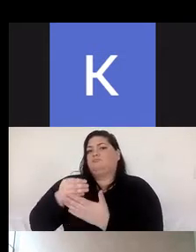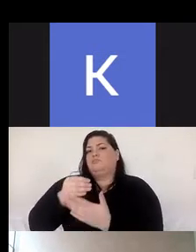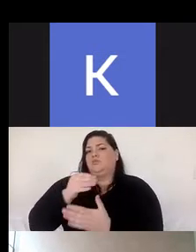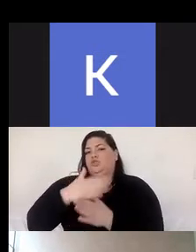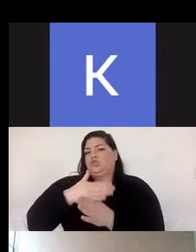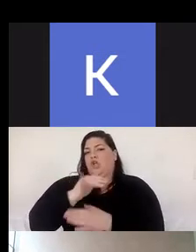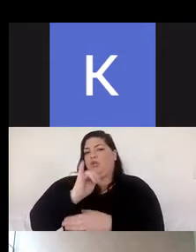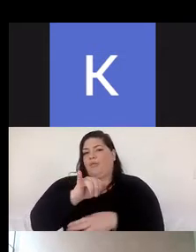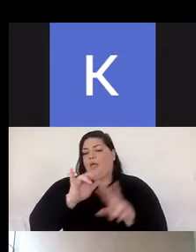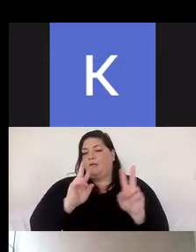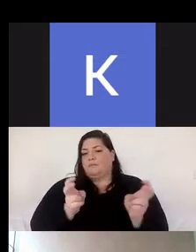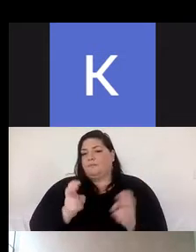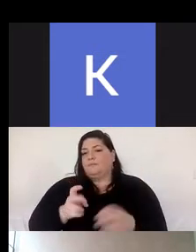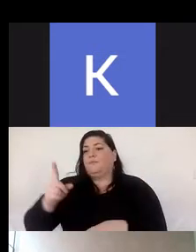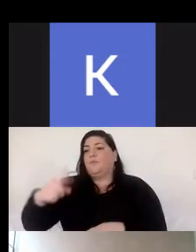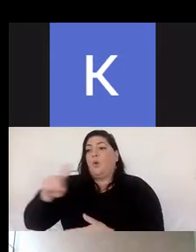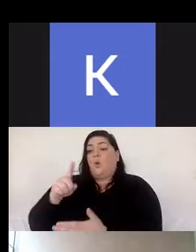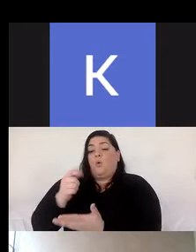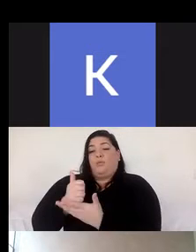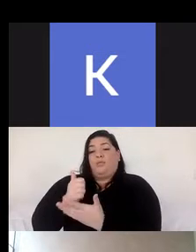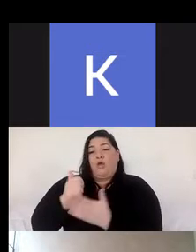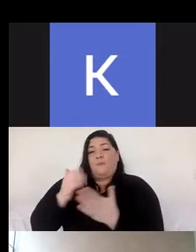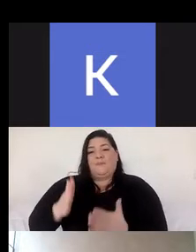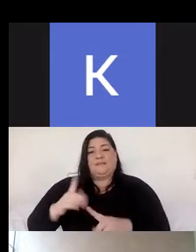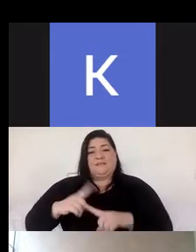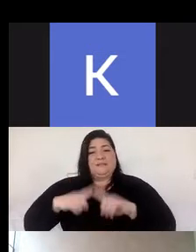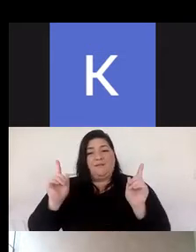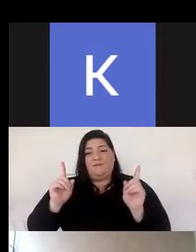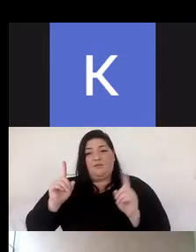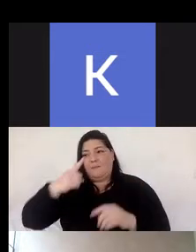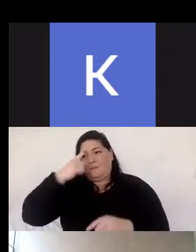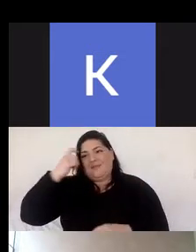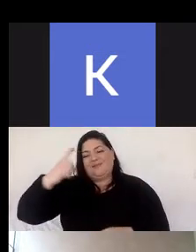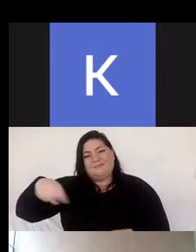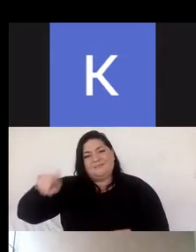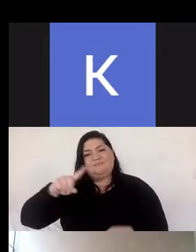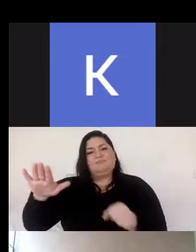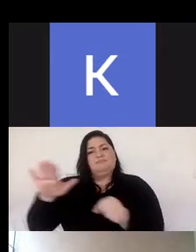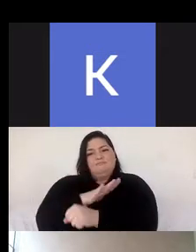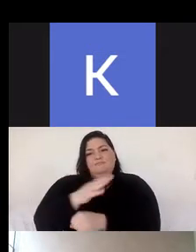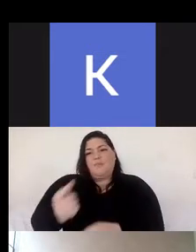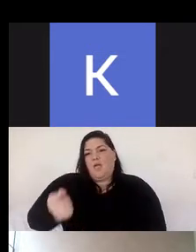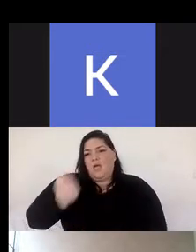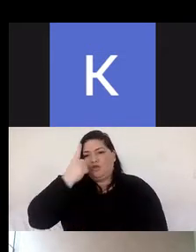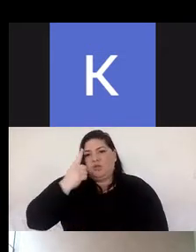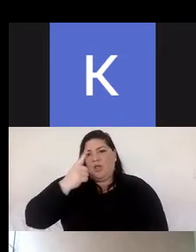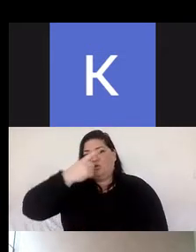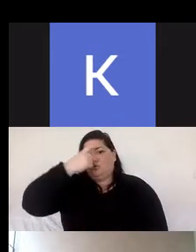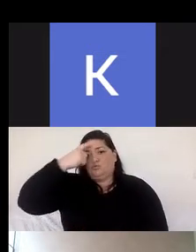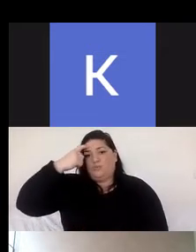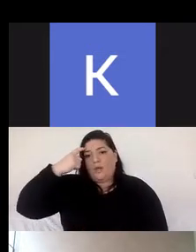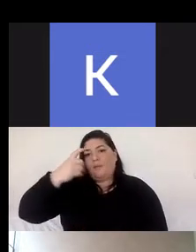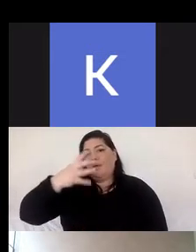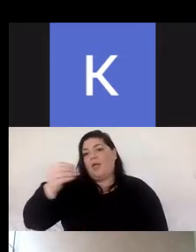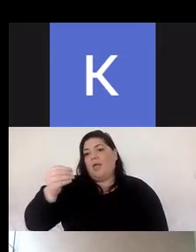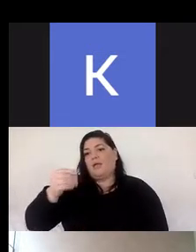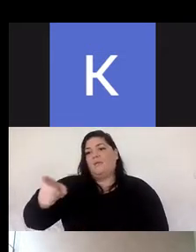"therapists are different because they quote 'just get it.' They understand trauma and they meet clients where they are.